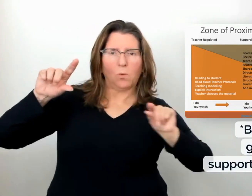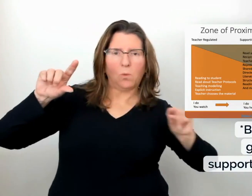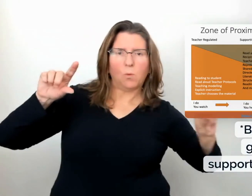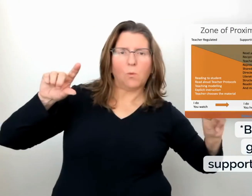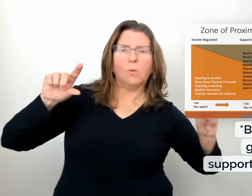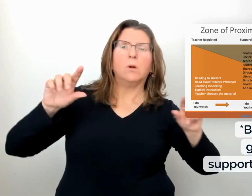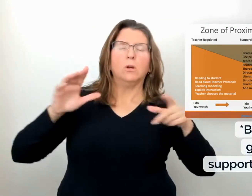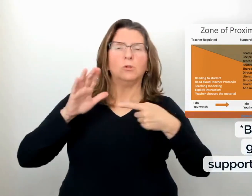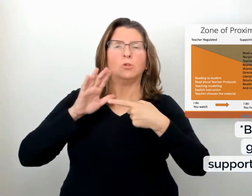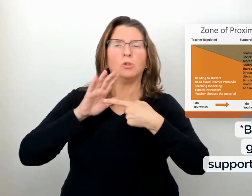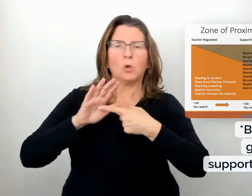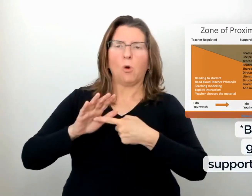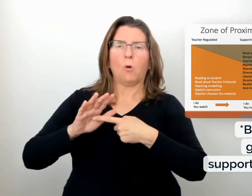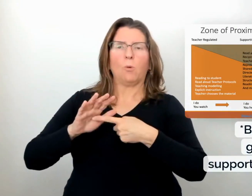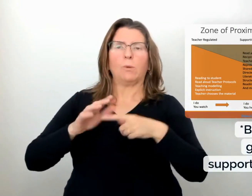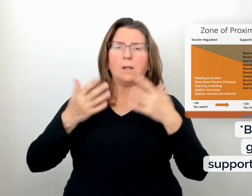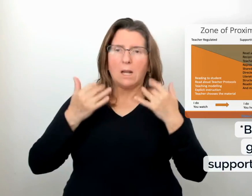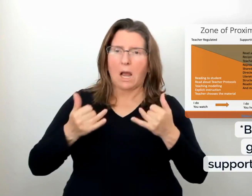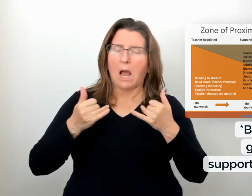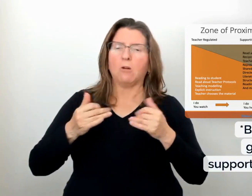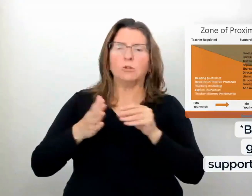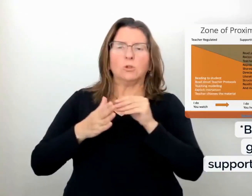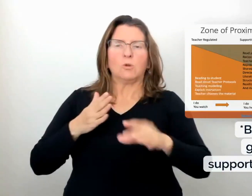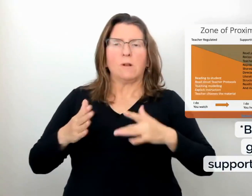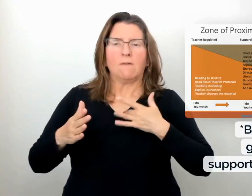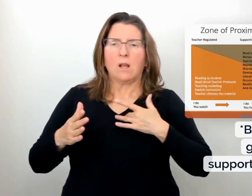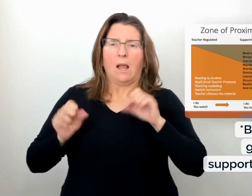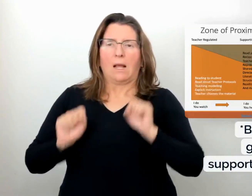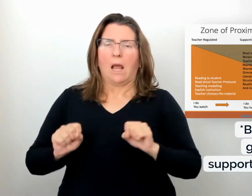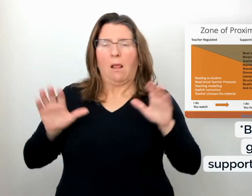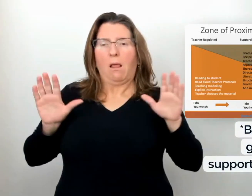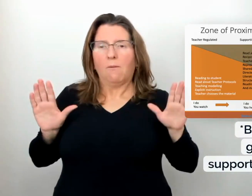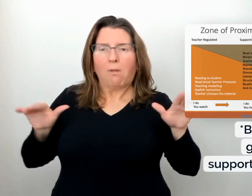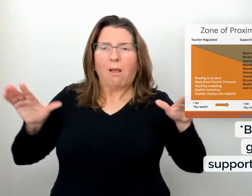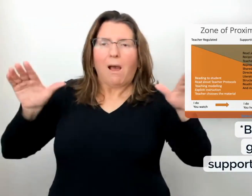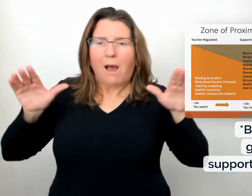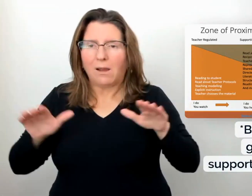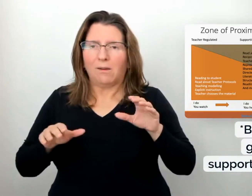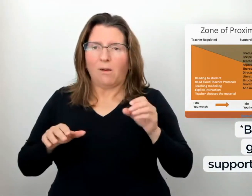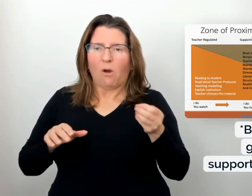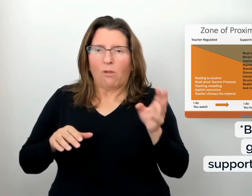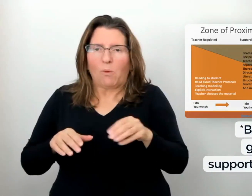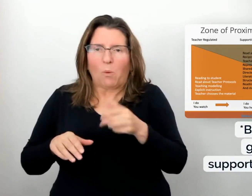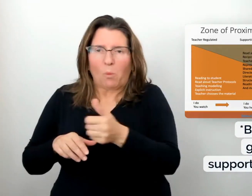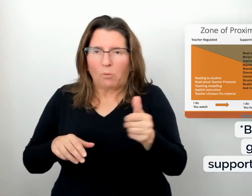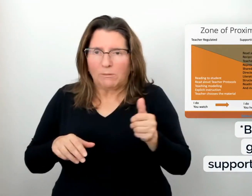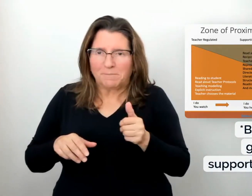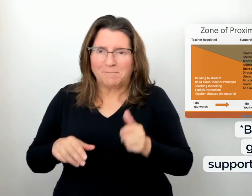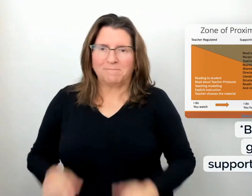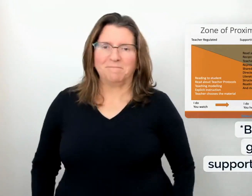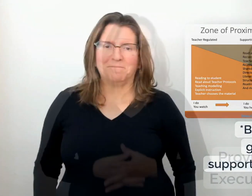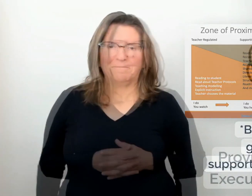Support tapers off once the student is ready to fly away on their own!